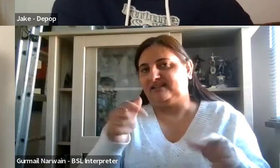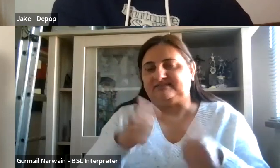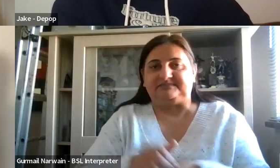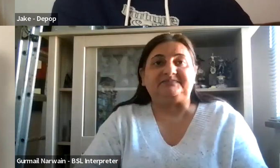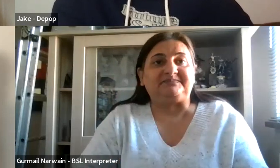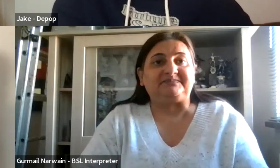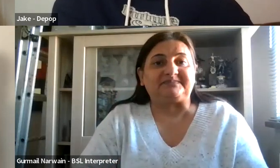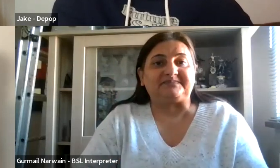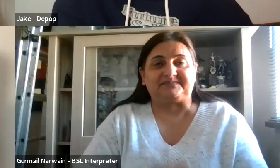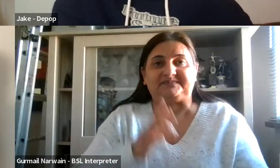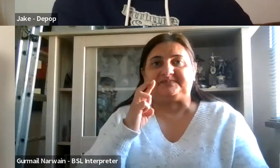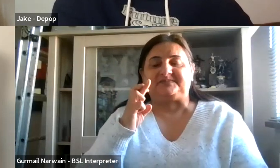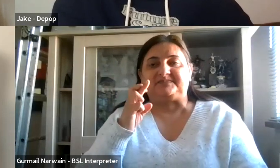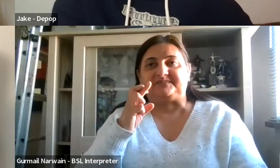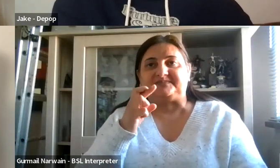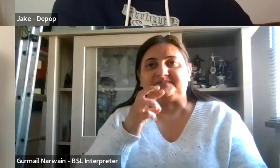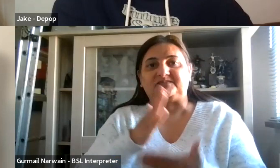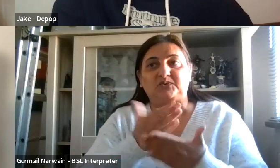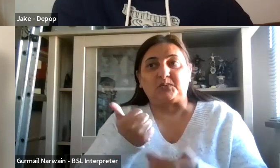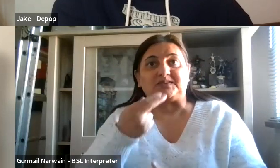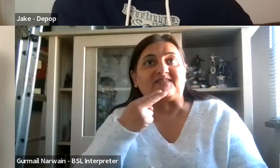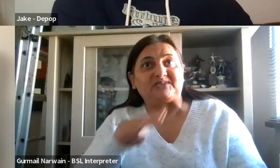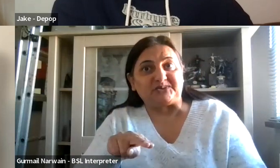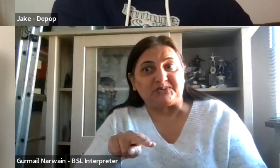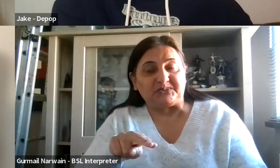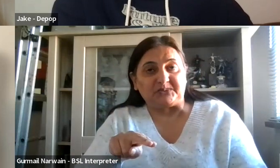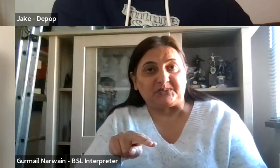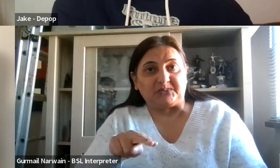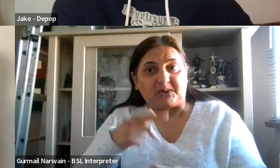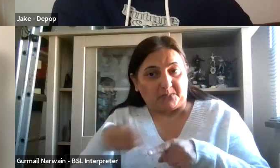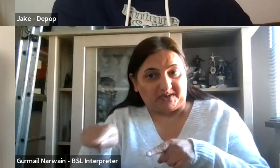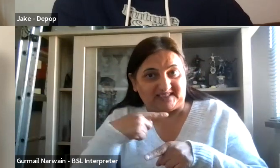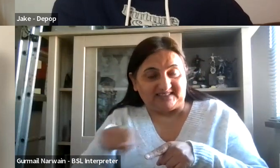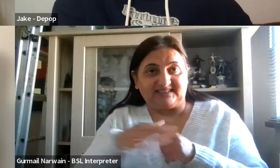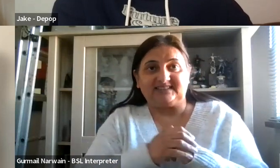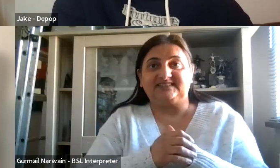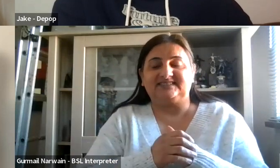I hope you have a good afternoon, and rest of the week. Hopefully we'll see you at our next even break event and Depop will see I hope you'll have a really good afternoon and rest of the week, and hopefully we'll